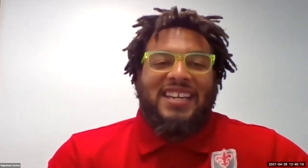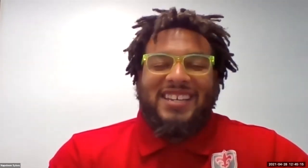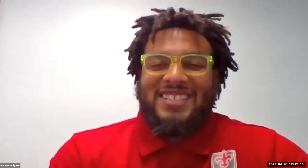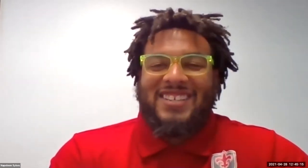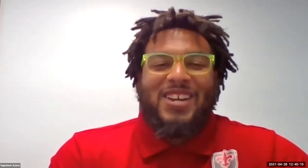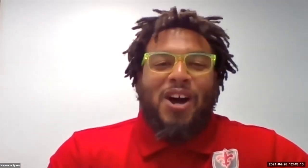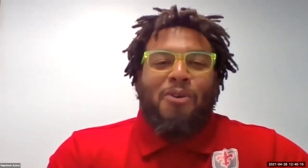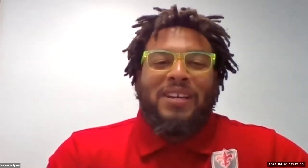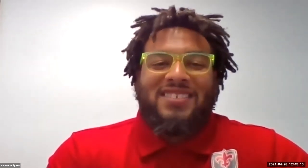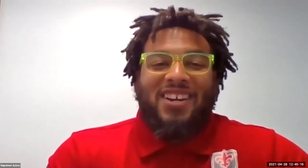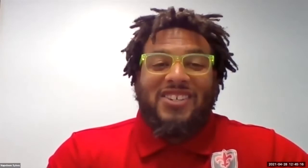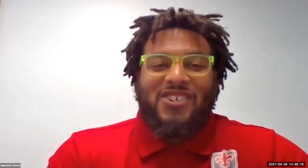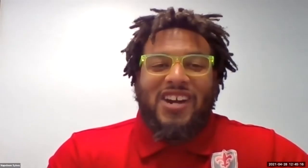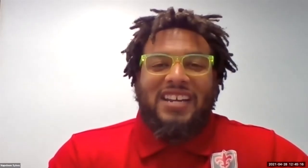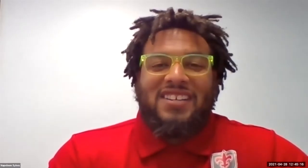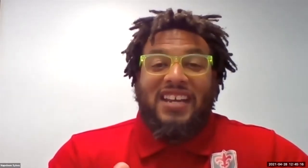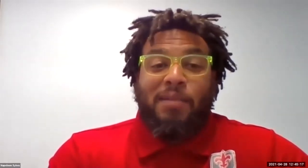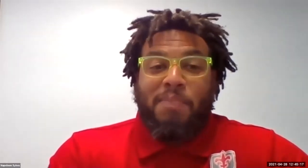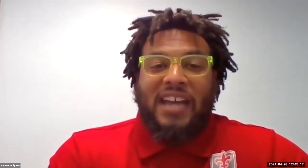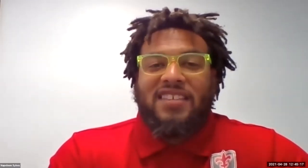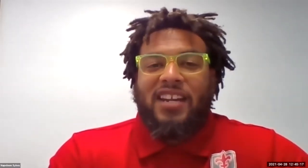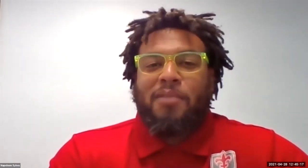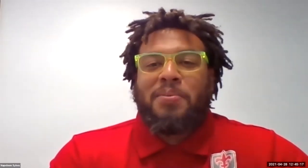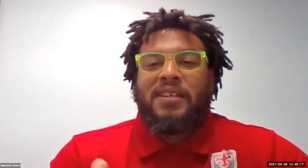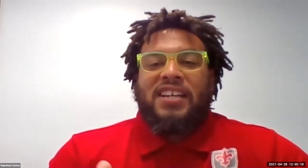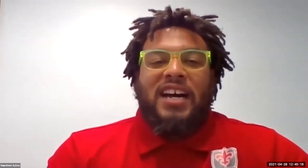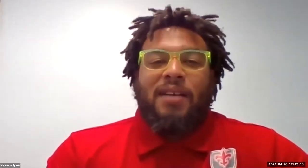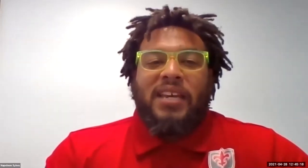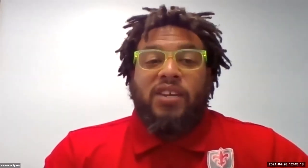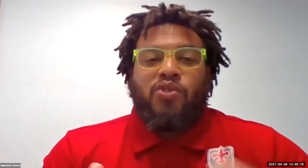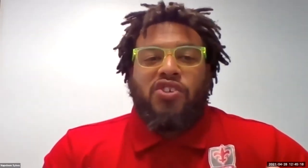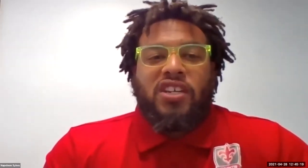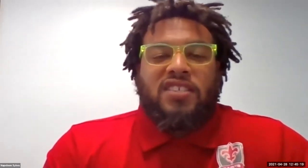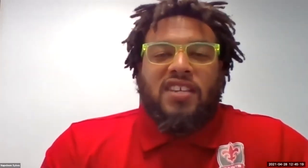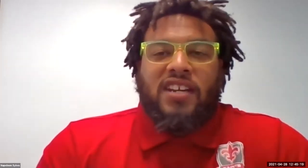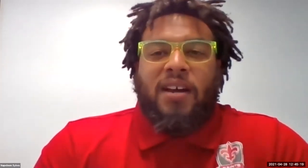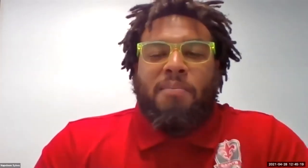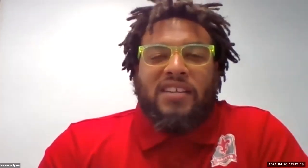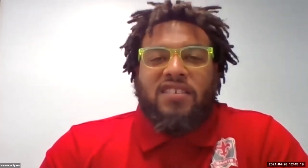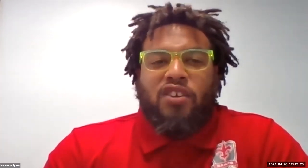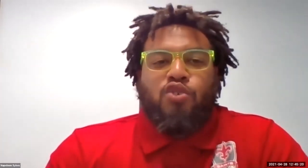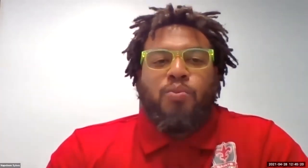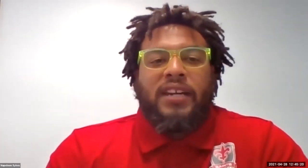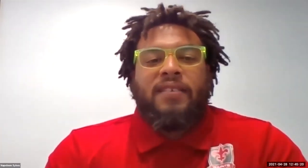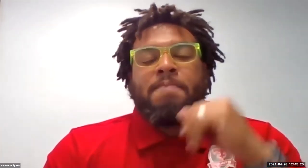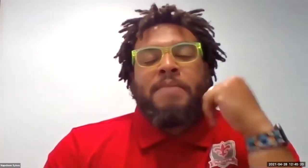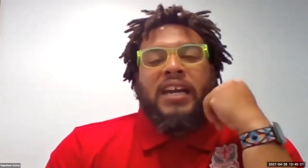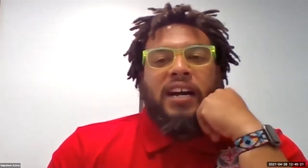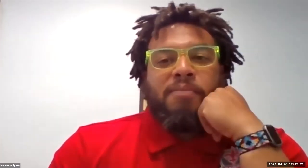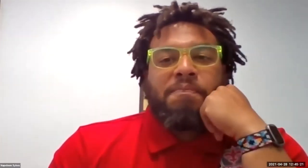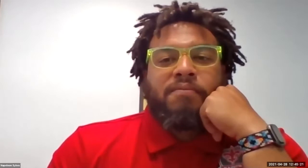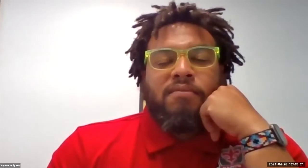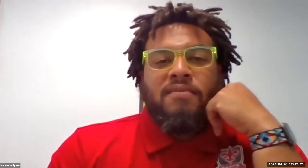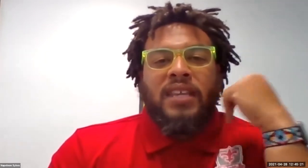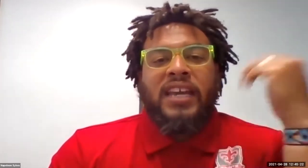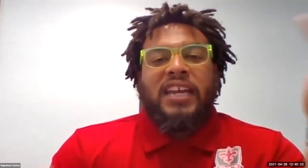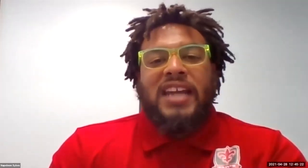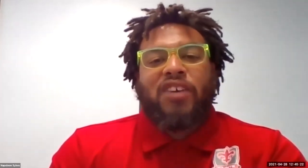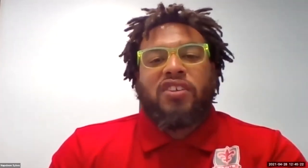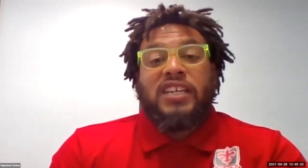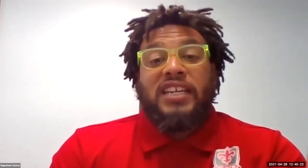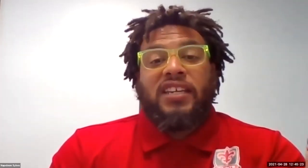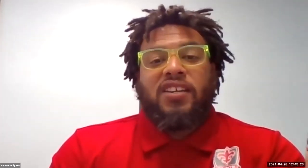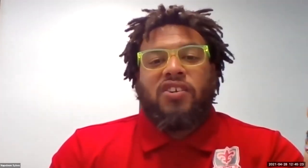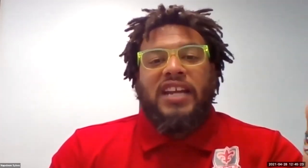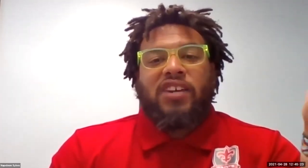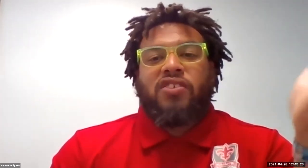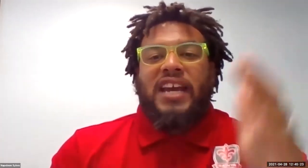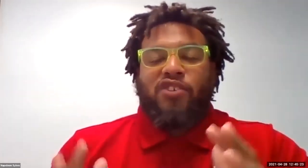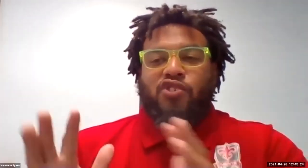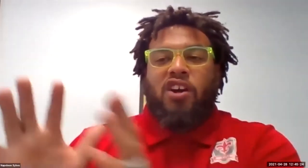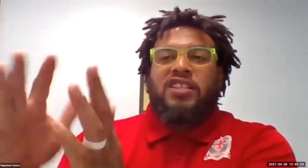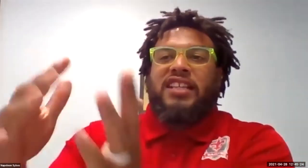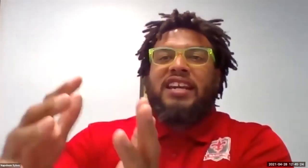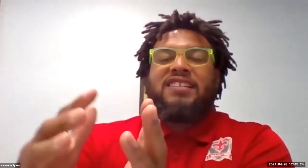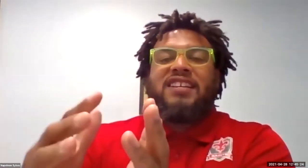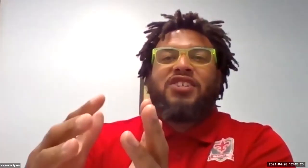We would like to open it up to anyone else on the call who might have a story to share.